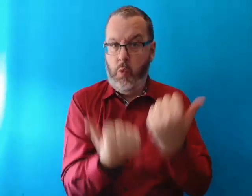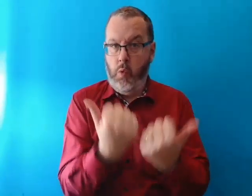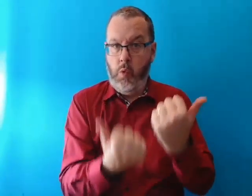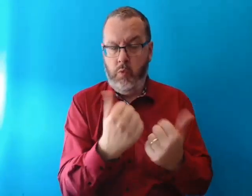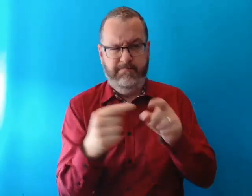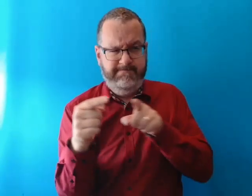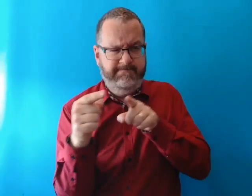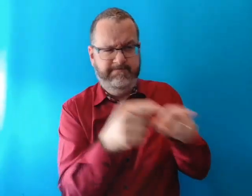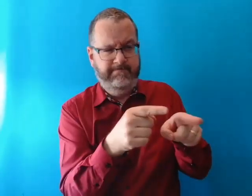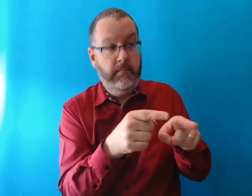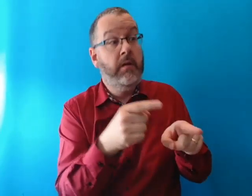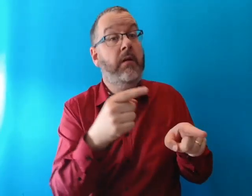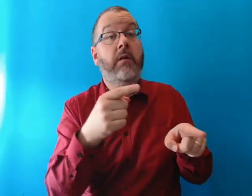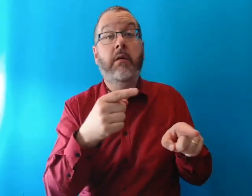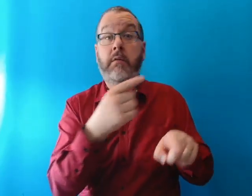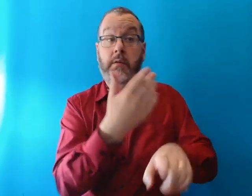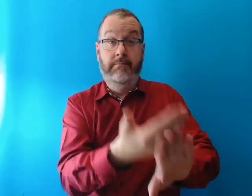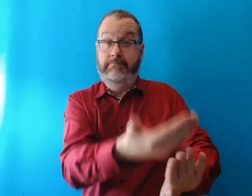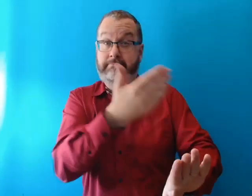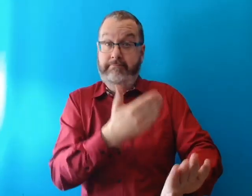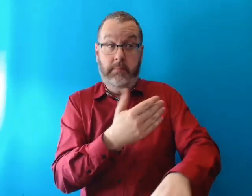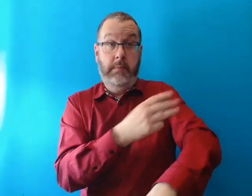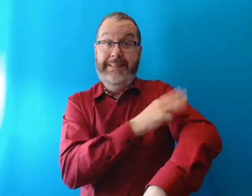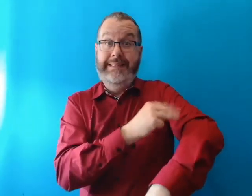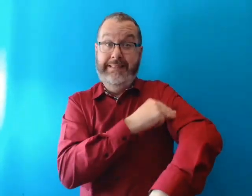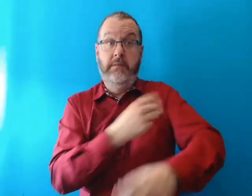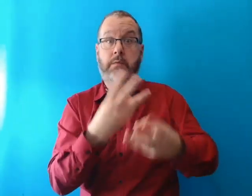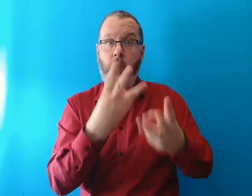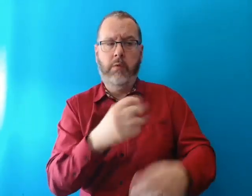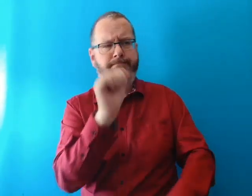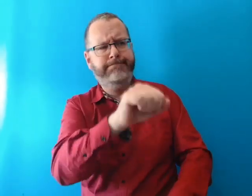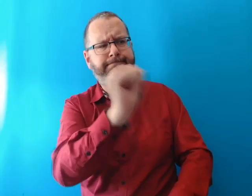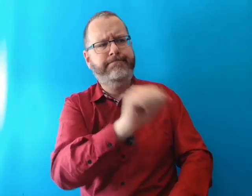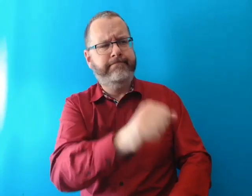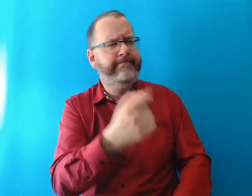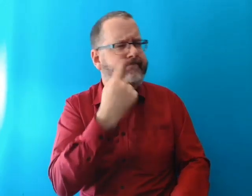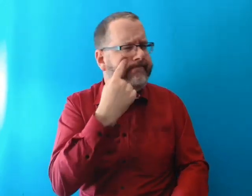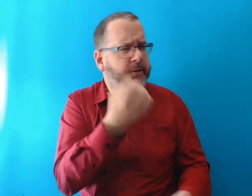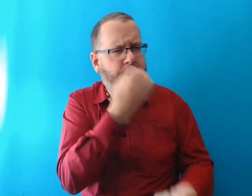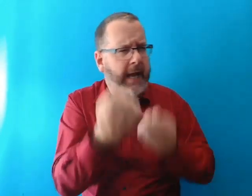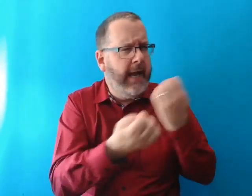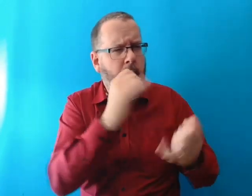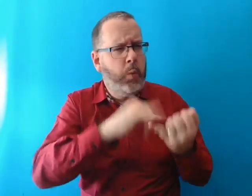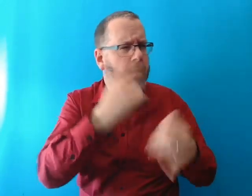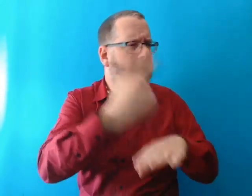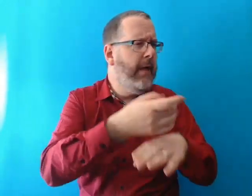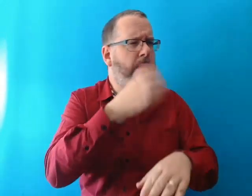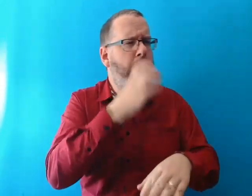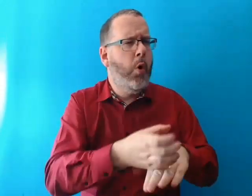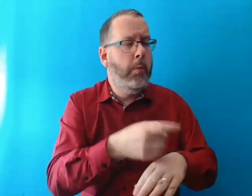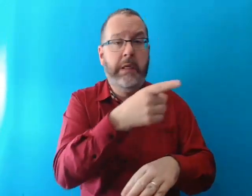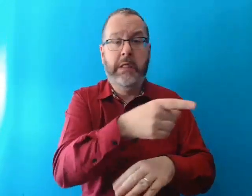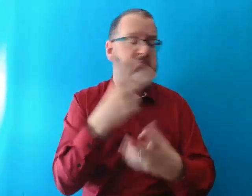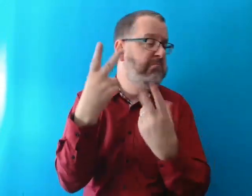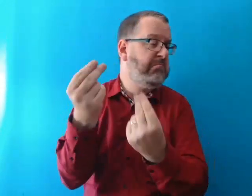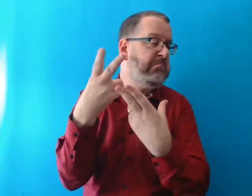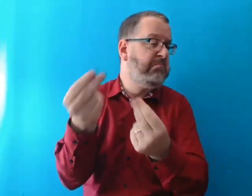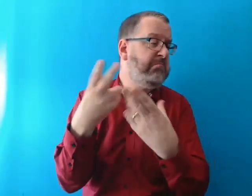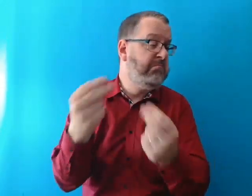accused of stopping police entering his pub late one night to check to see who was there.